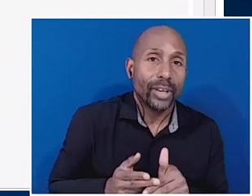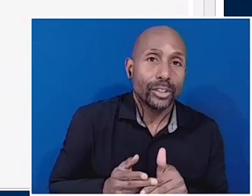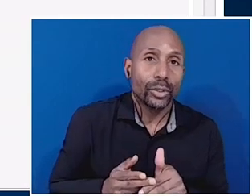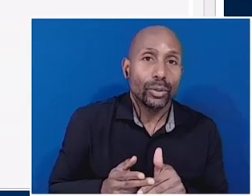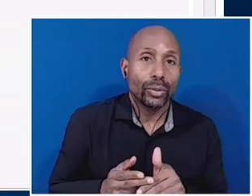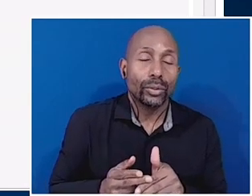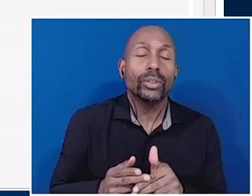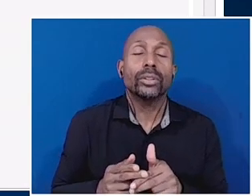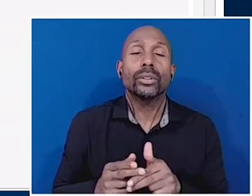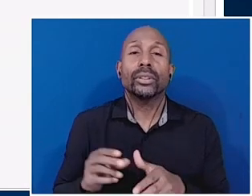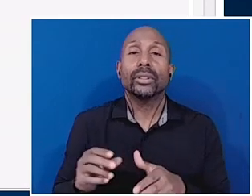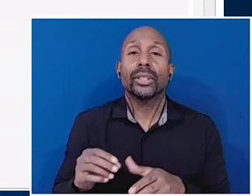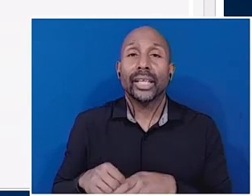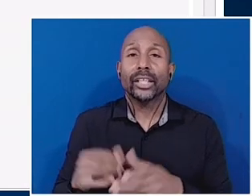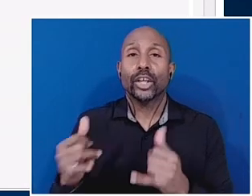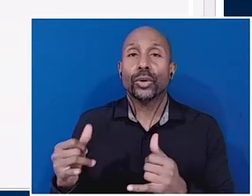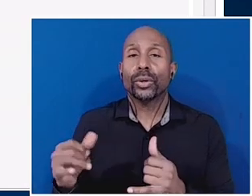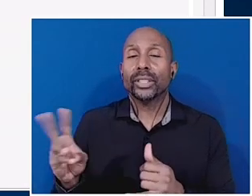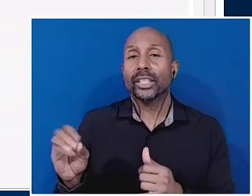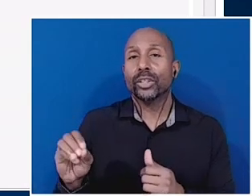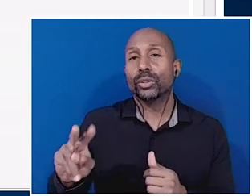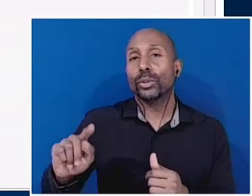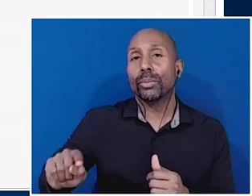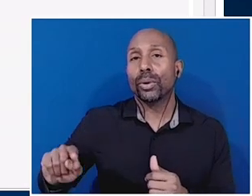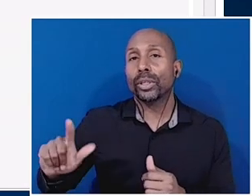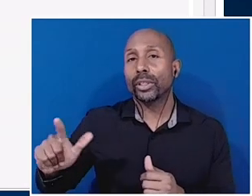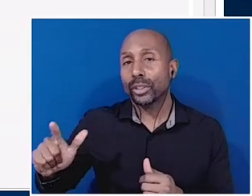(b). It talks about provisional.